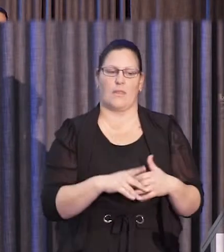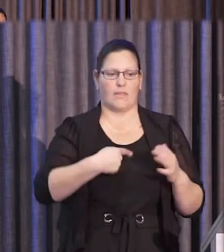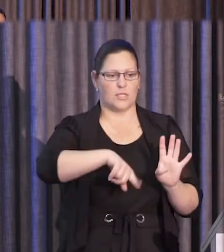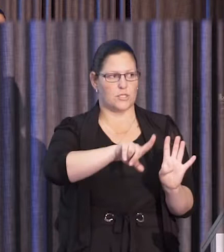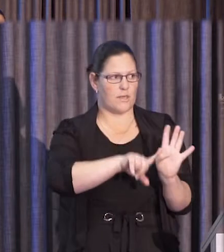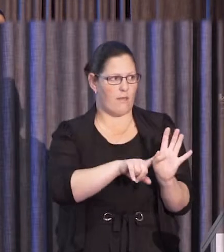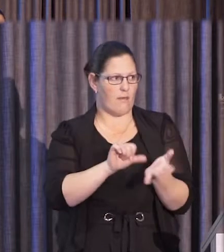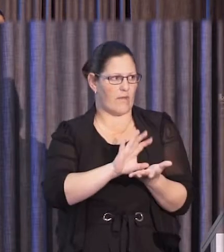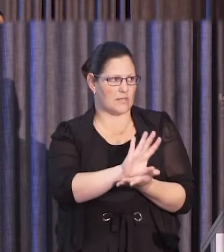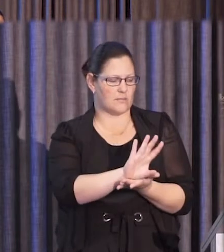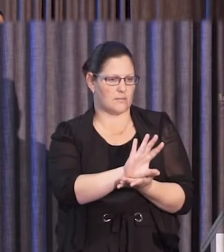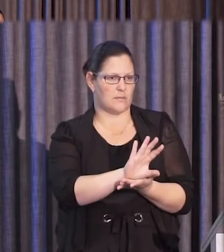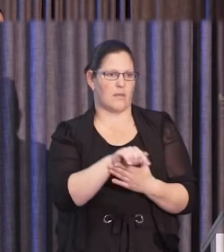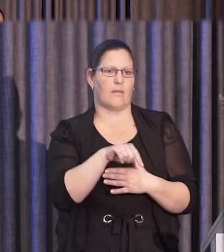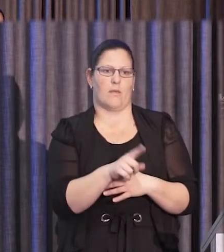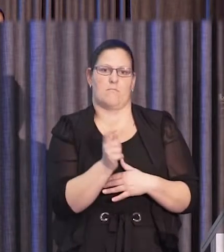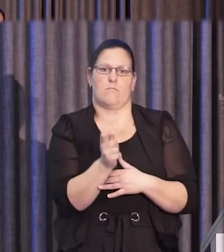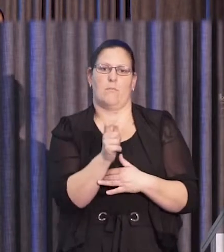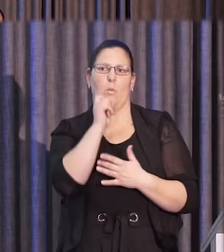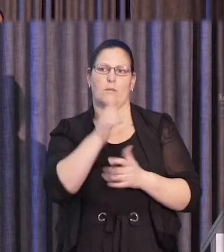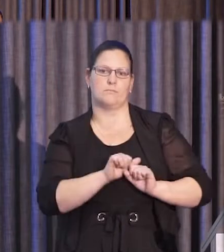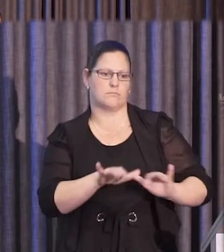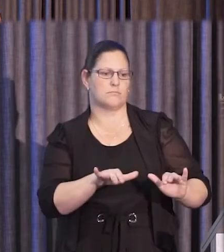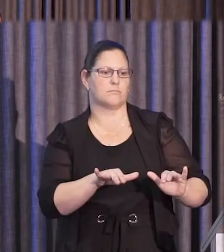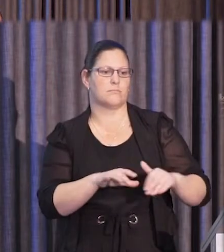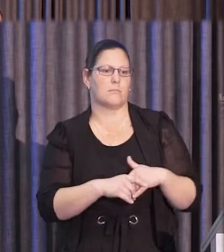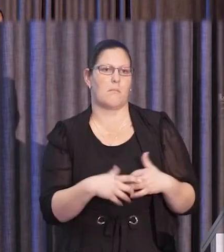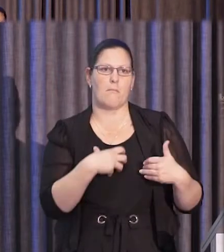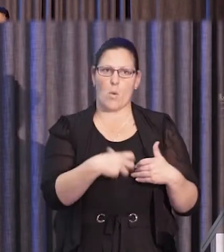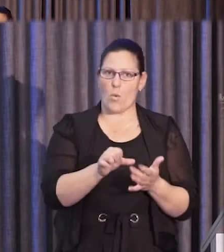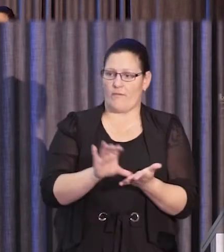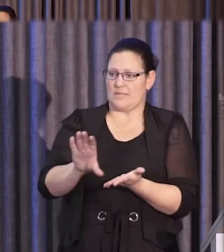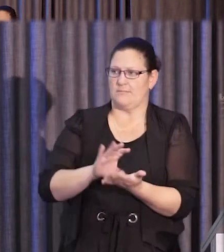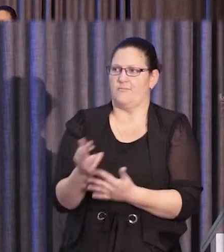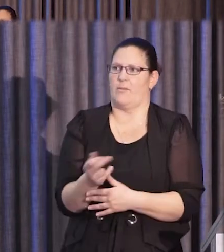which is very close to being announced, so there will be some further funding made available, and I'm expecting that the Minister will be out